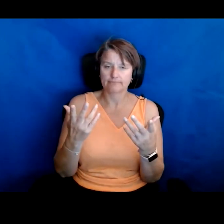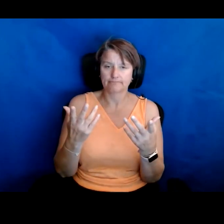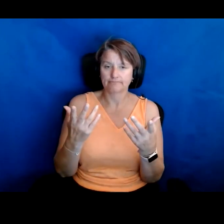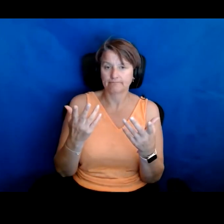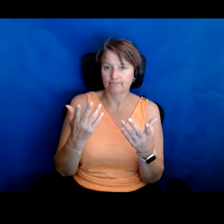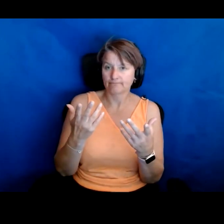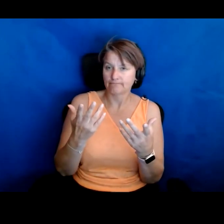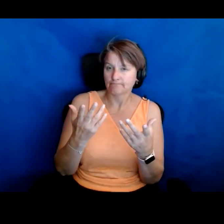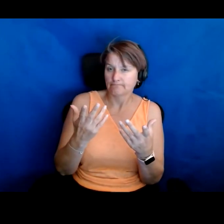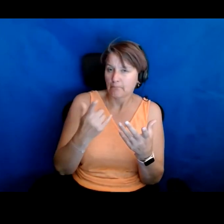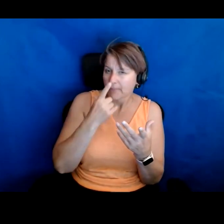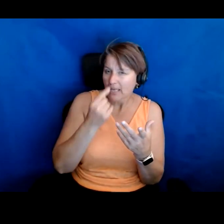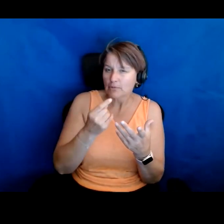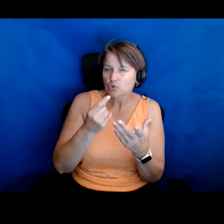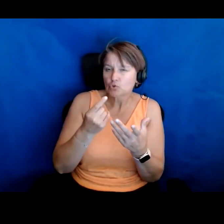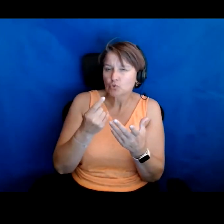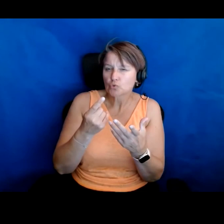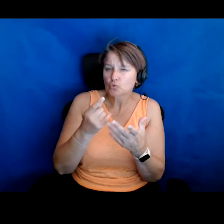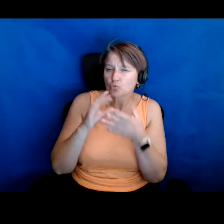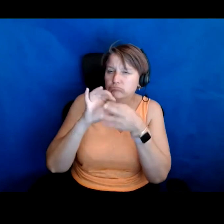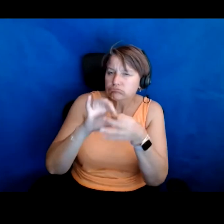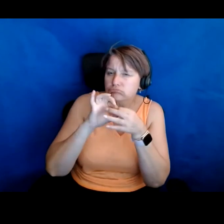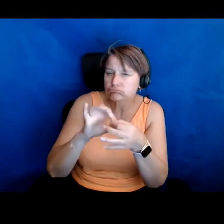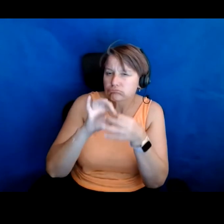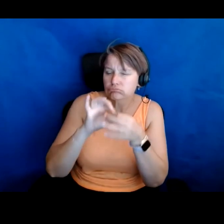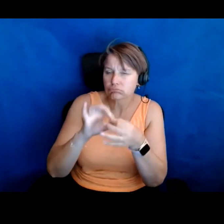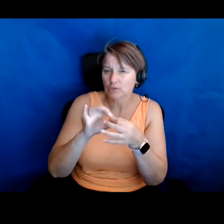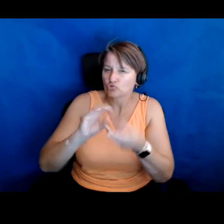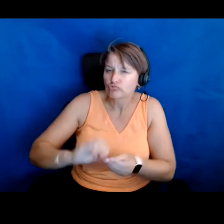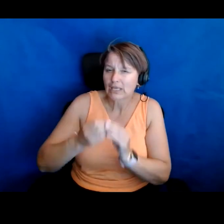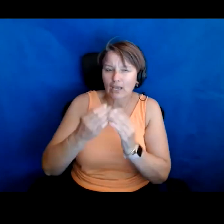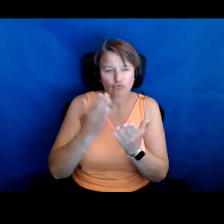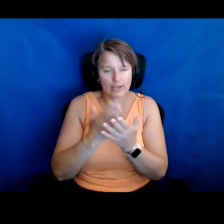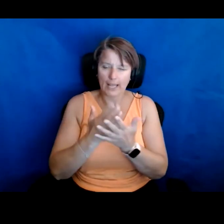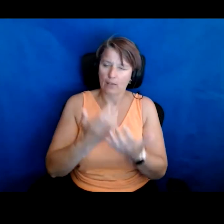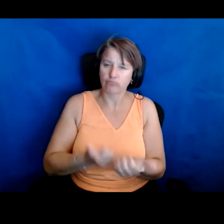tap into the essence of those places and create this really great energy from that.